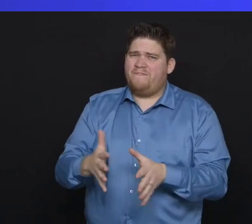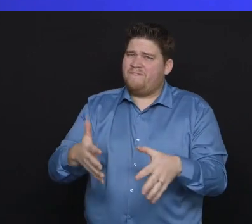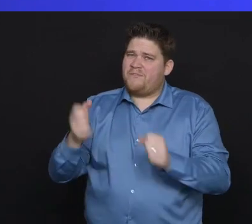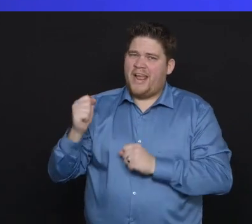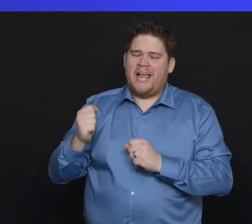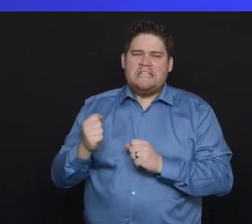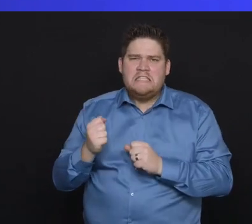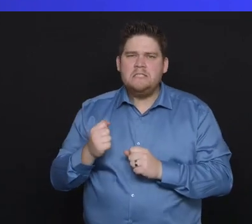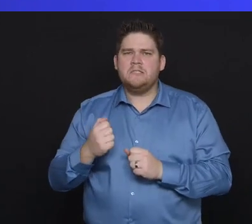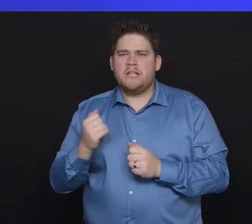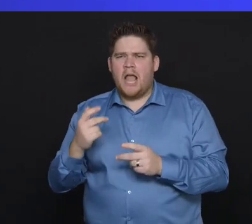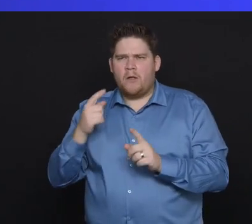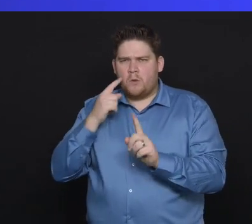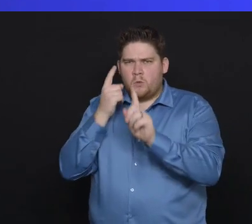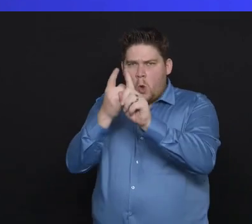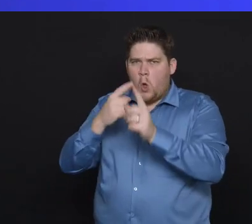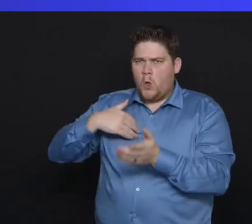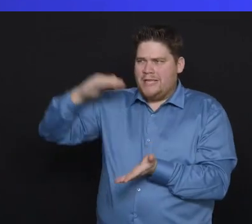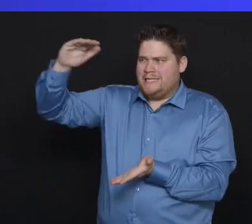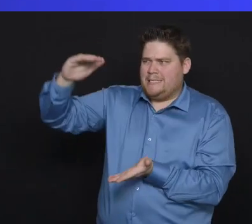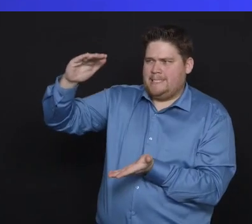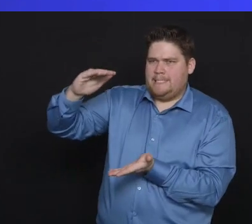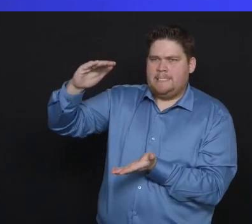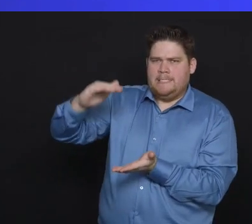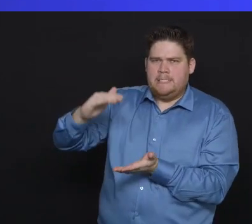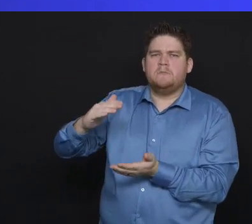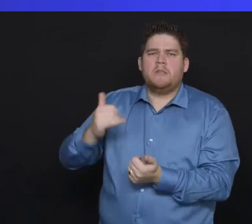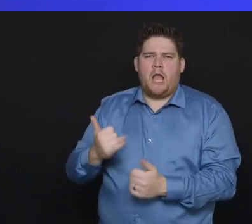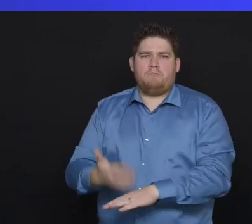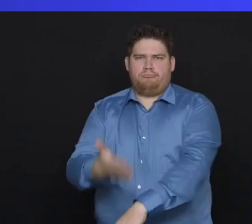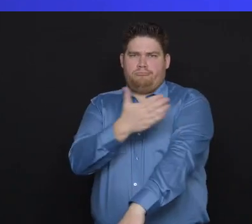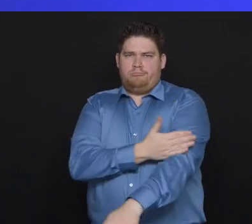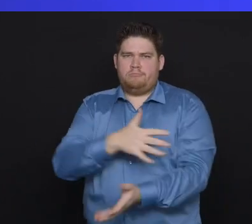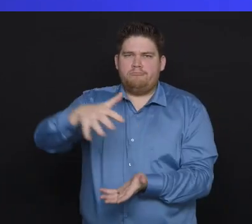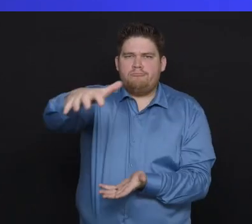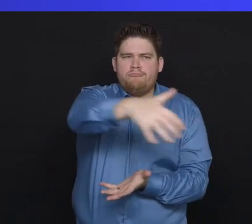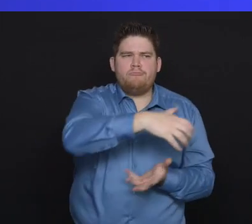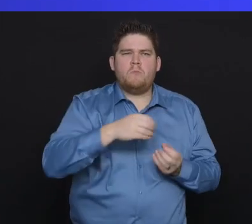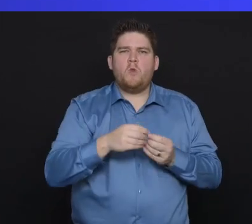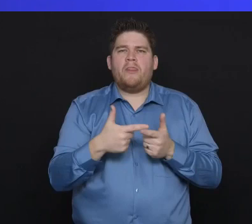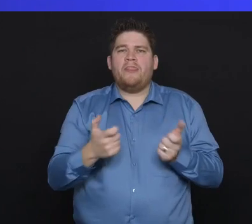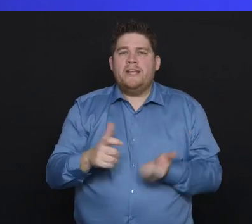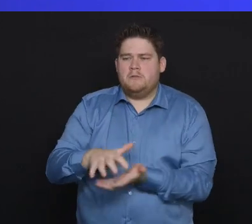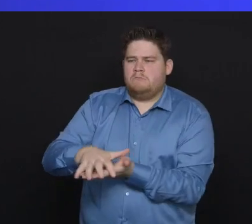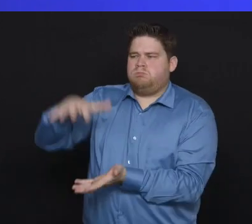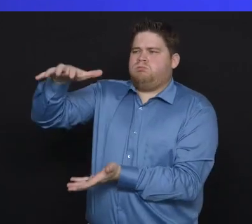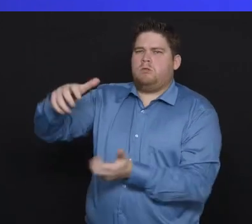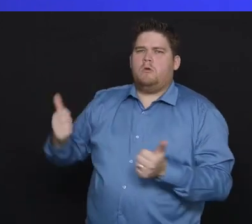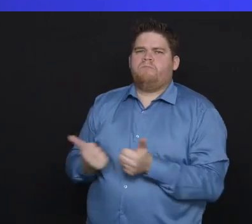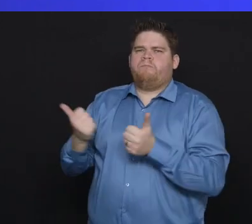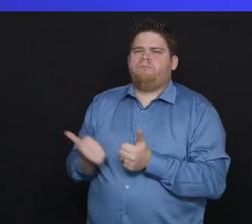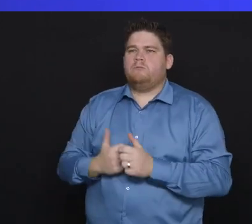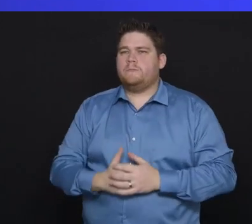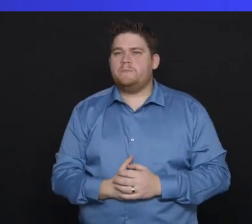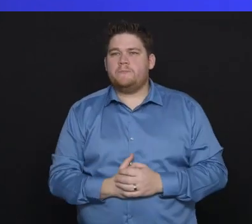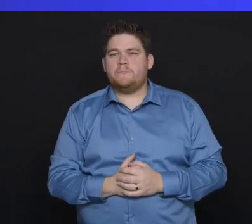we have now leveled that off but it does mean that some of us will need to do things differently than what we are used to.